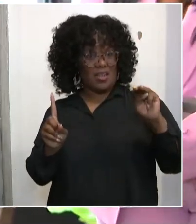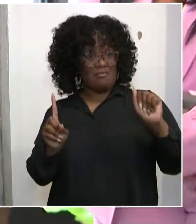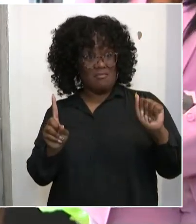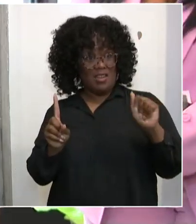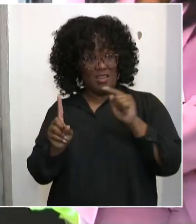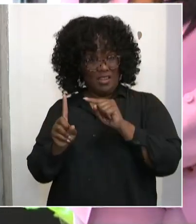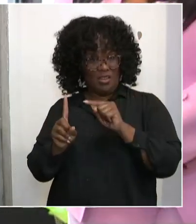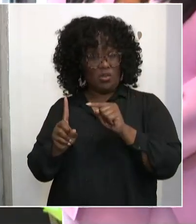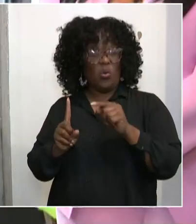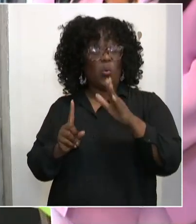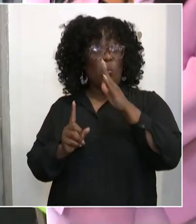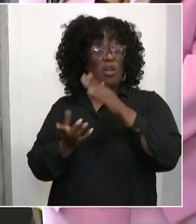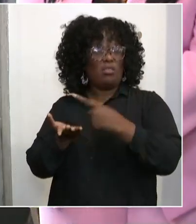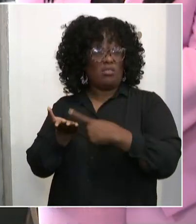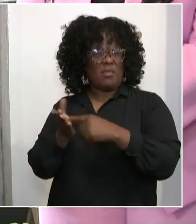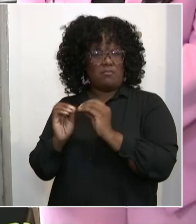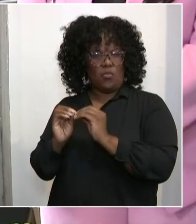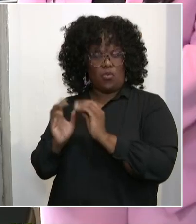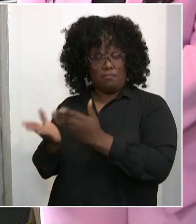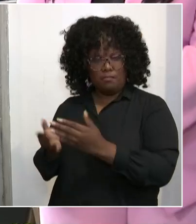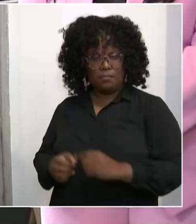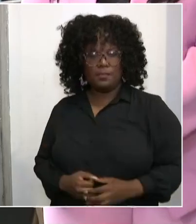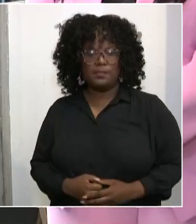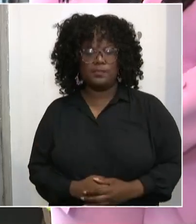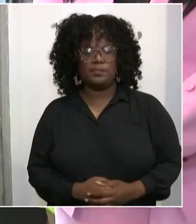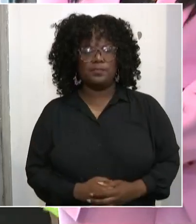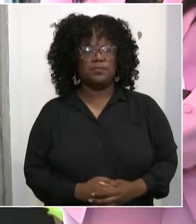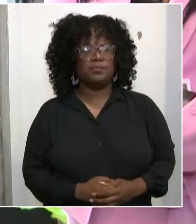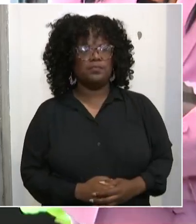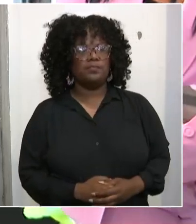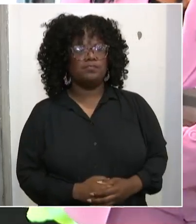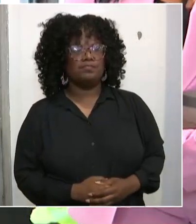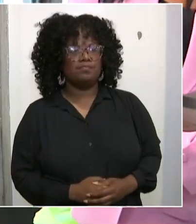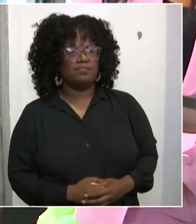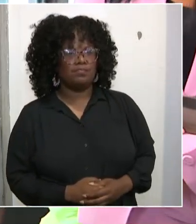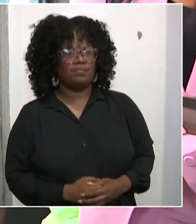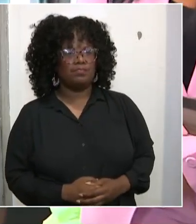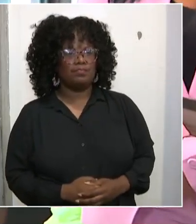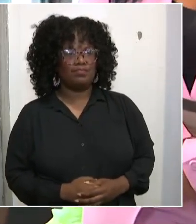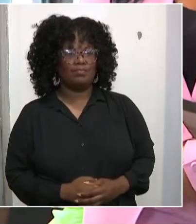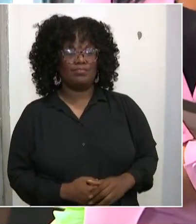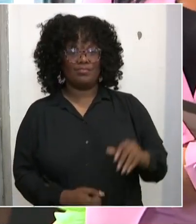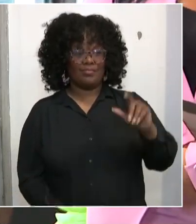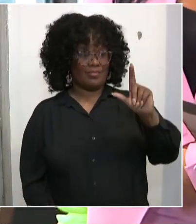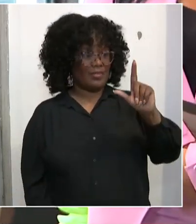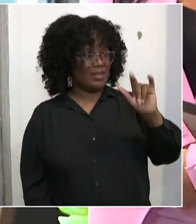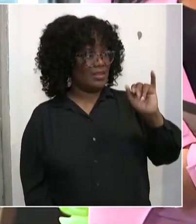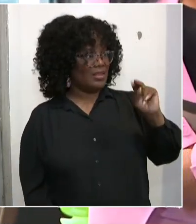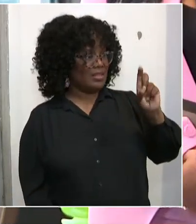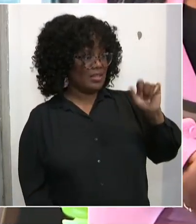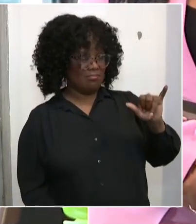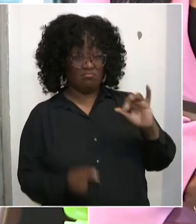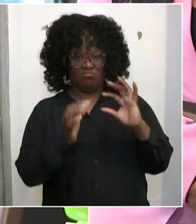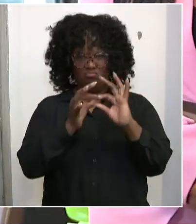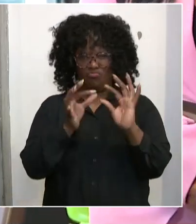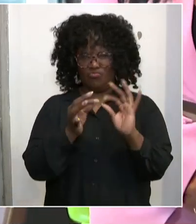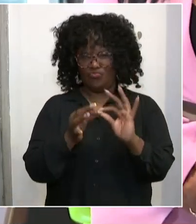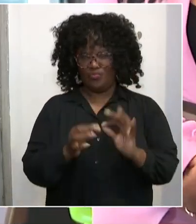Sure, like the mayor said, this is an NSSE, and I believe this is the 6th NSSE that the district has hosted of the 84 in the past year.